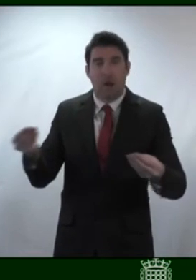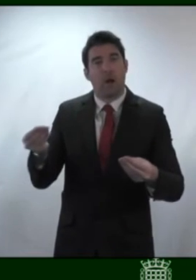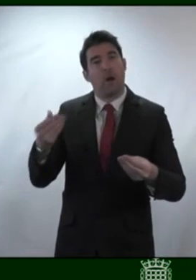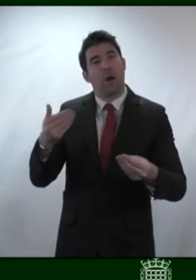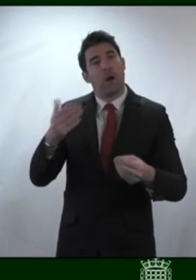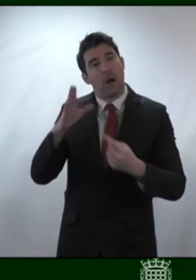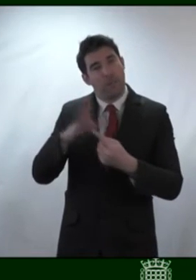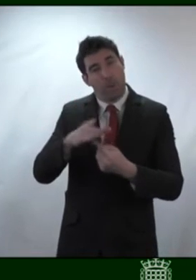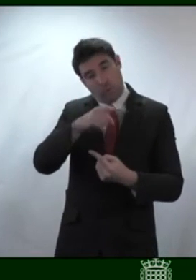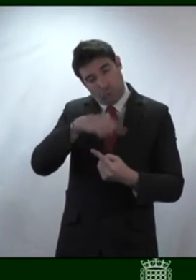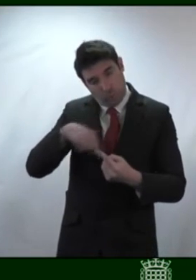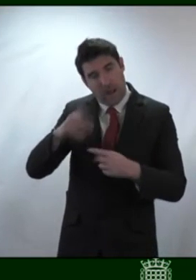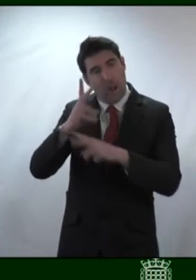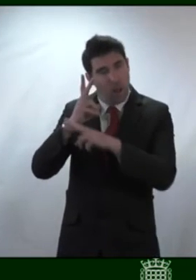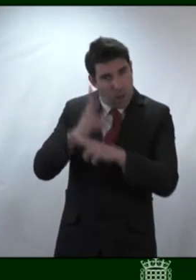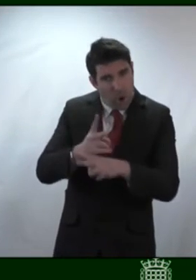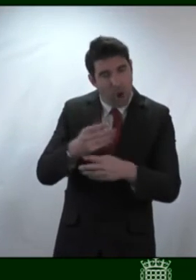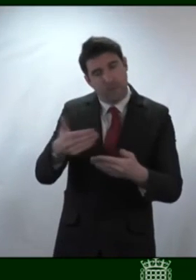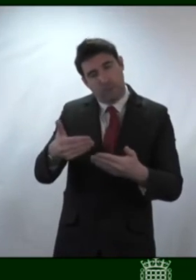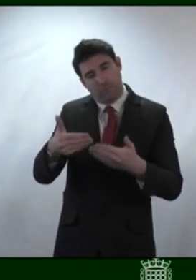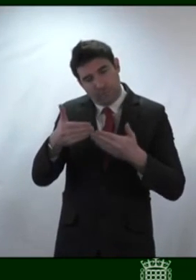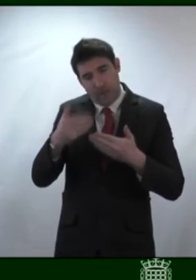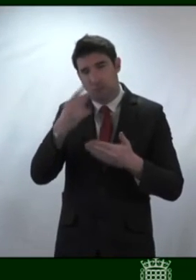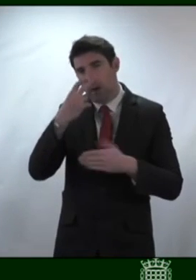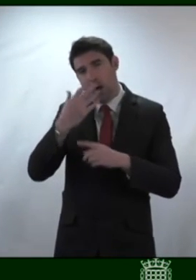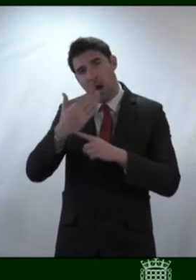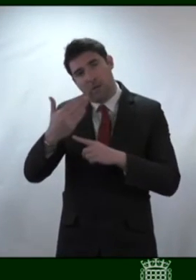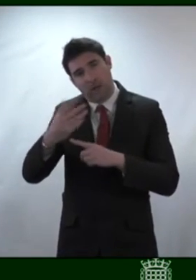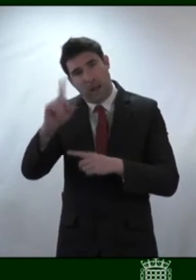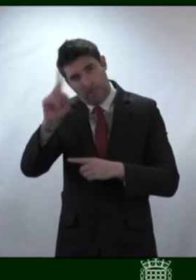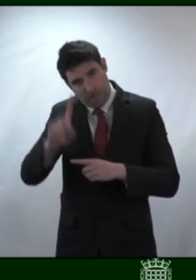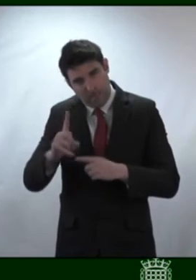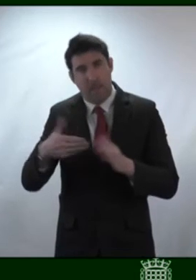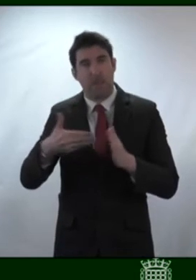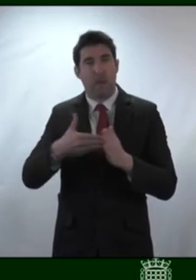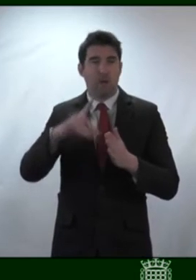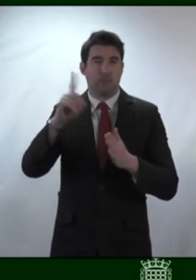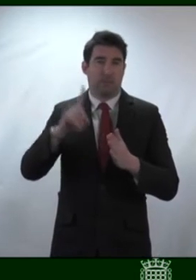forward together as a society. That is what this Government are aiming for, but in the meantime I